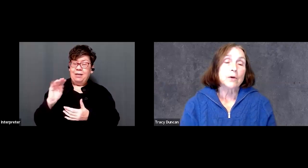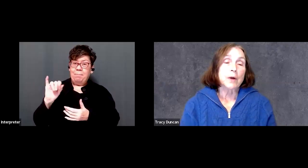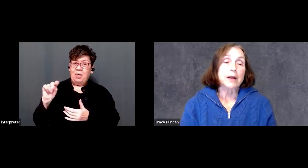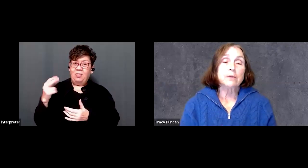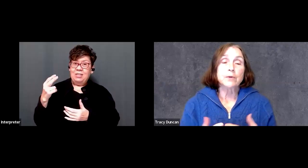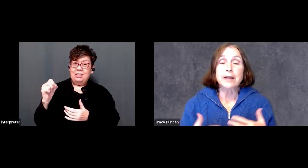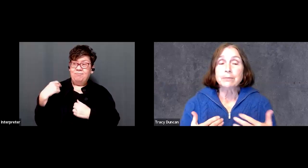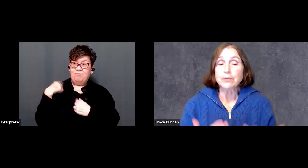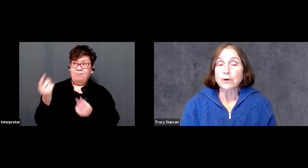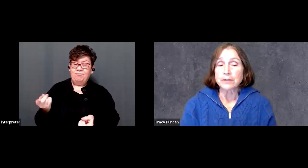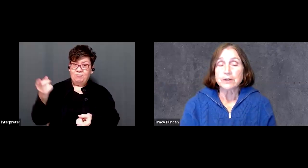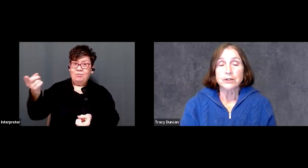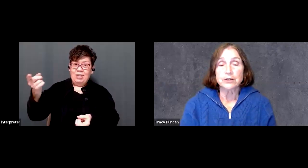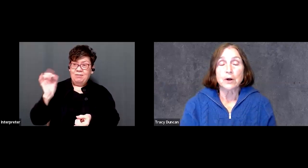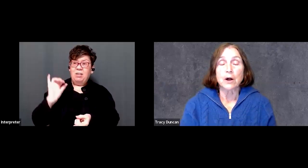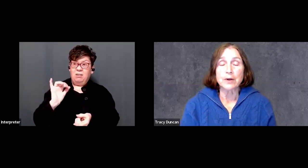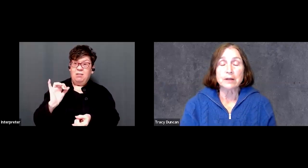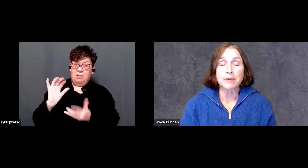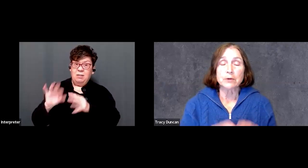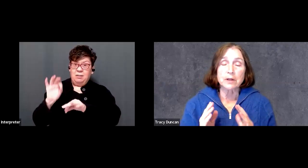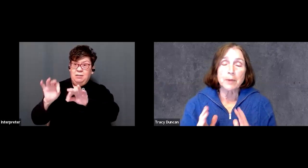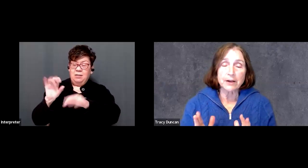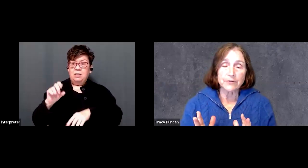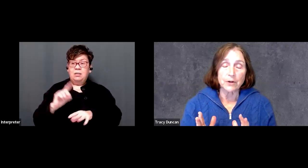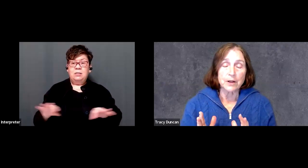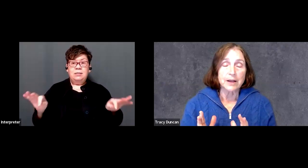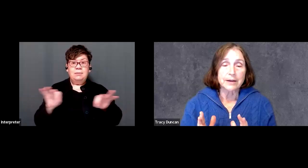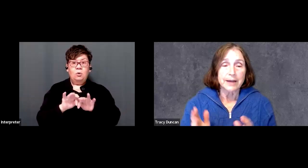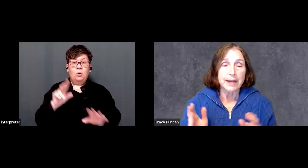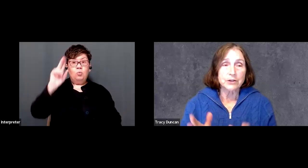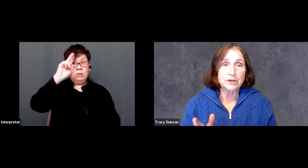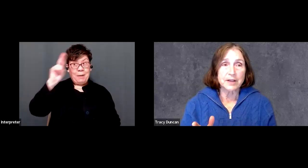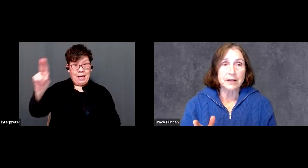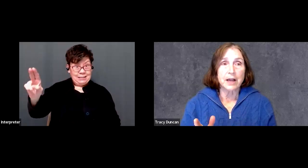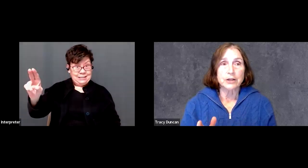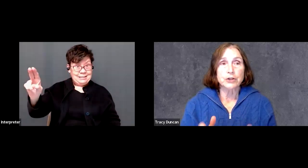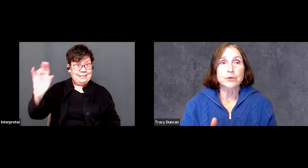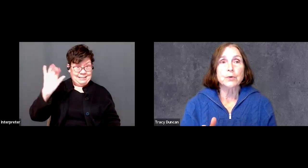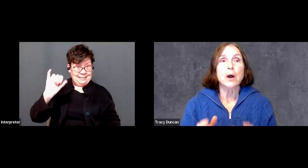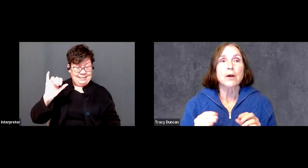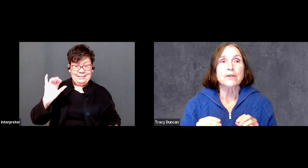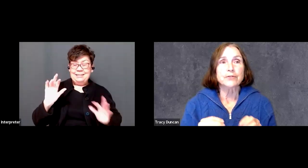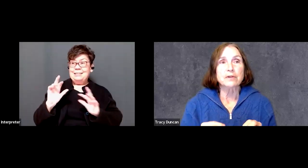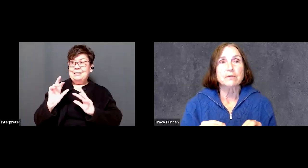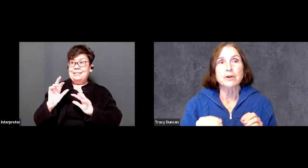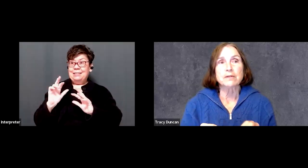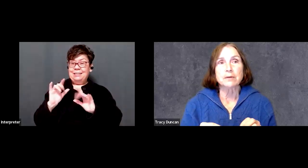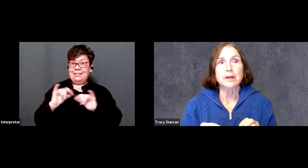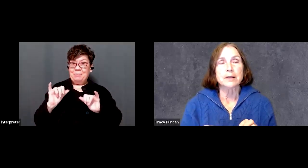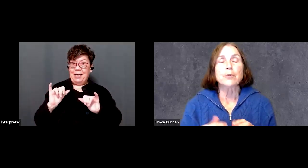So it's really important to always be respectful and understand that you are the first person